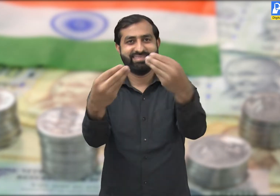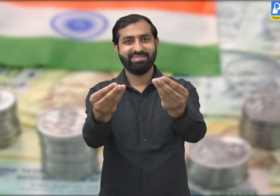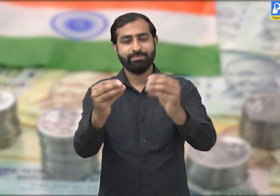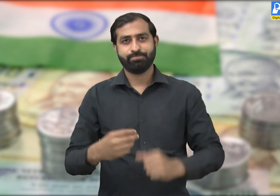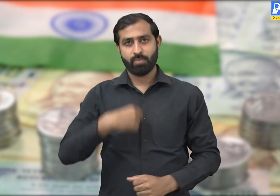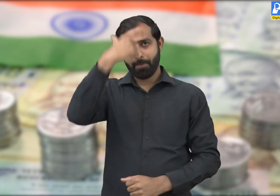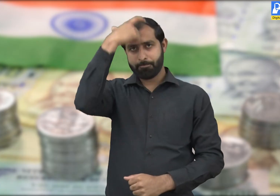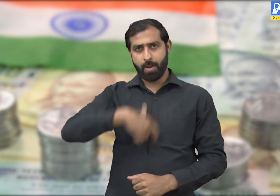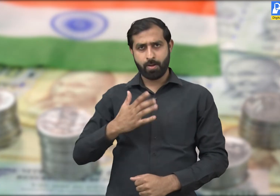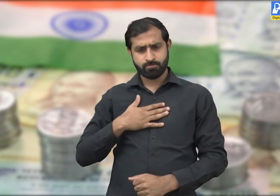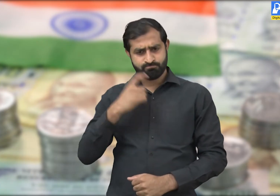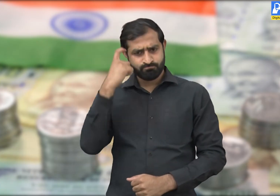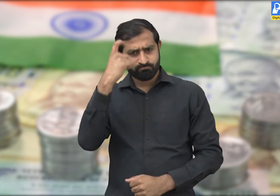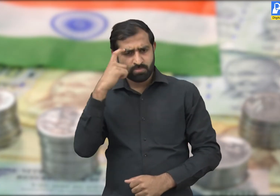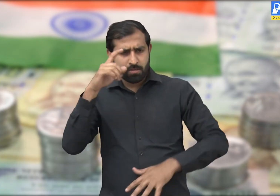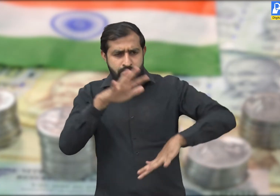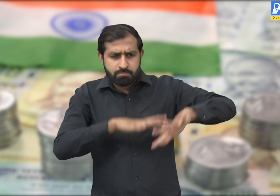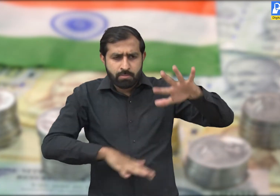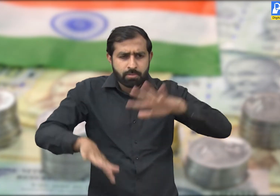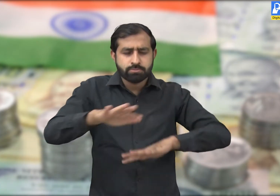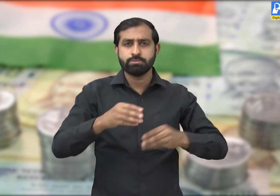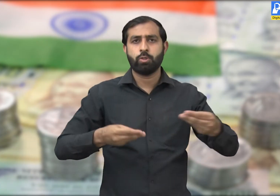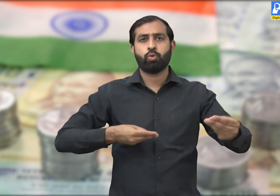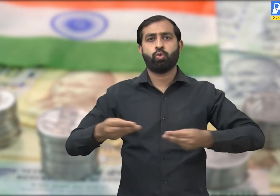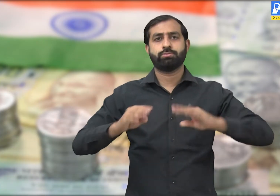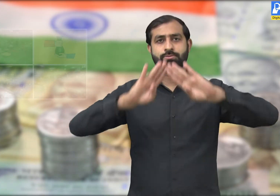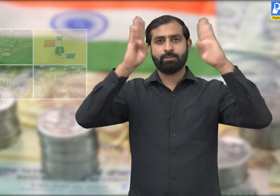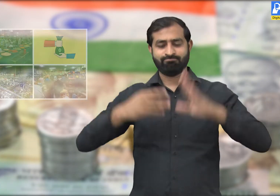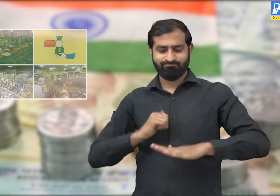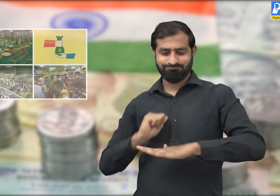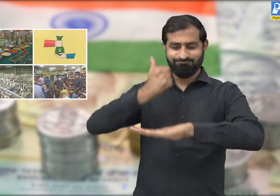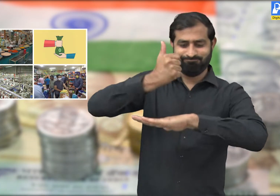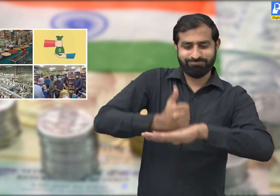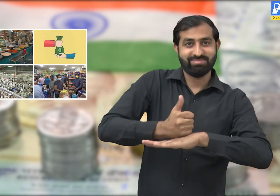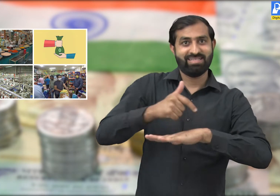Let's say I decide to set up a grocery shop.